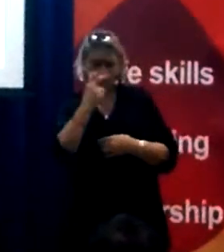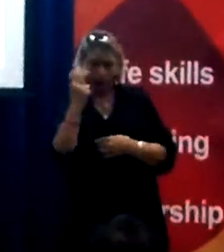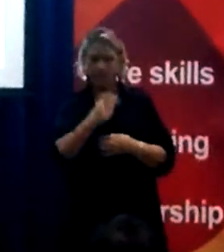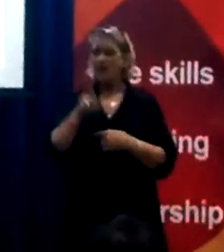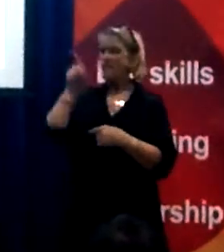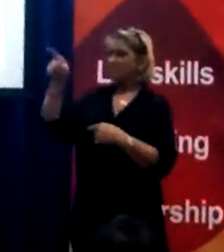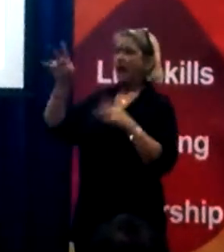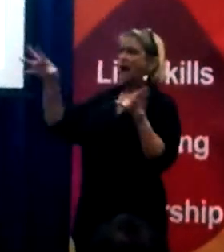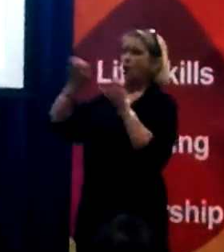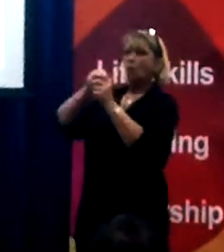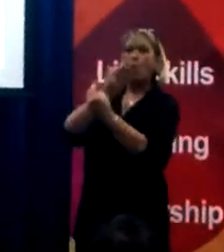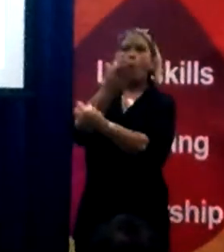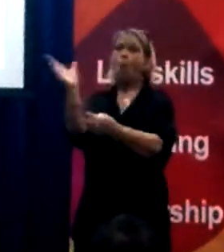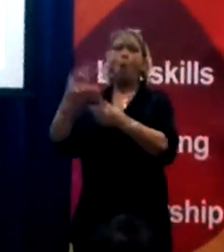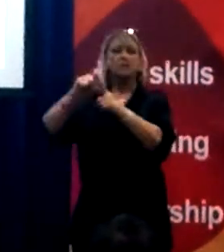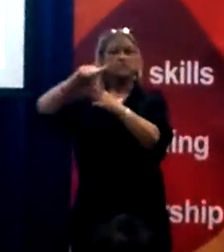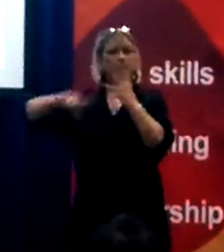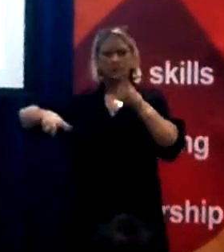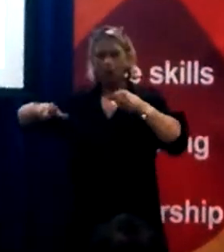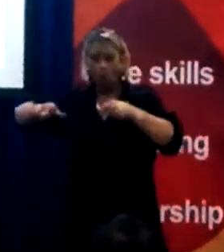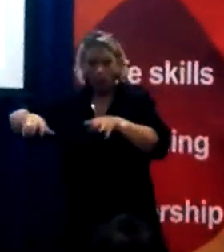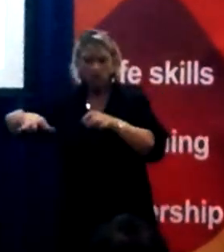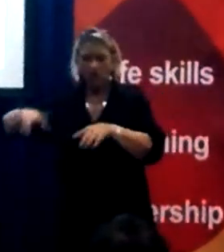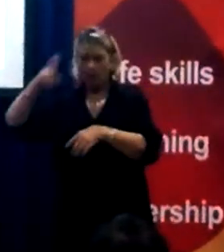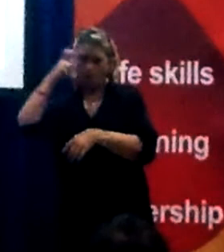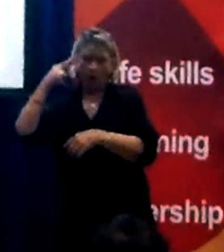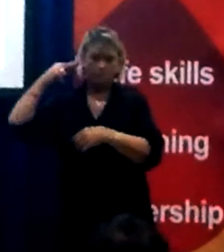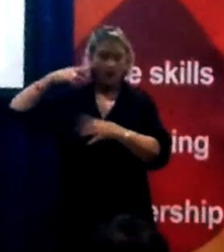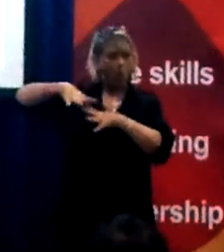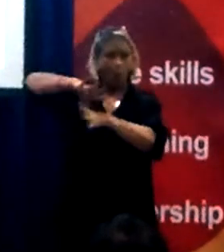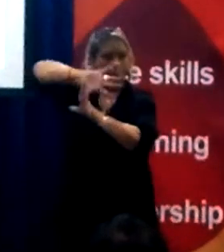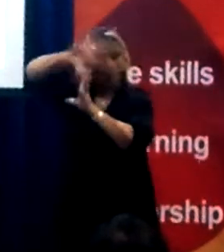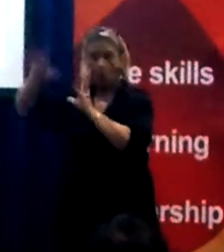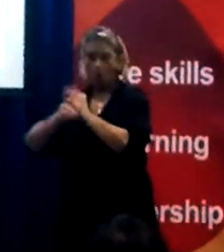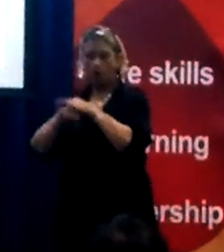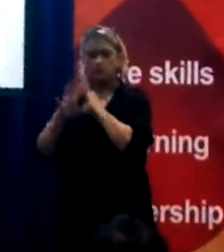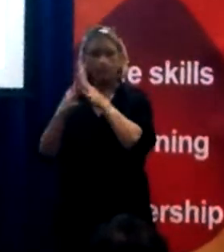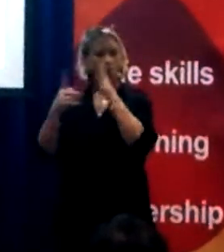encompassed every person with a disability between the ages of 12 and 25 in the state of WA.